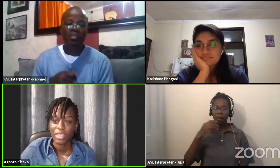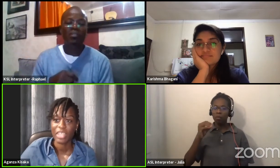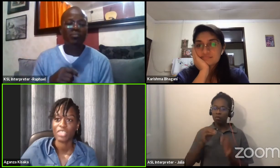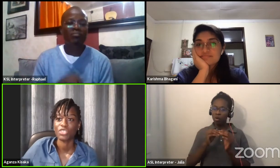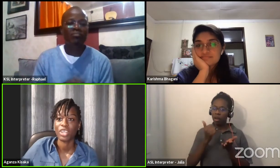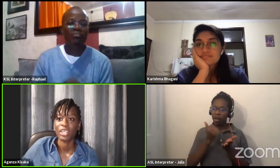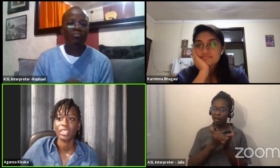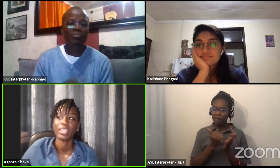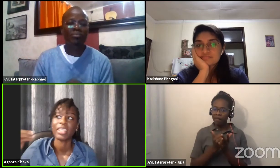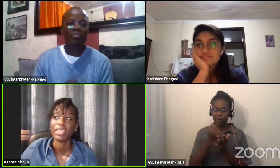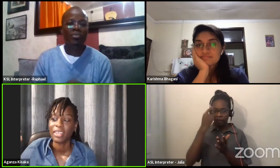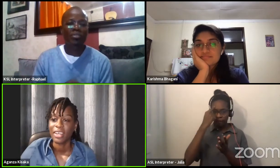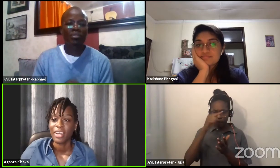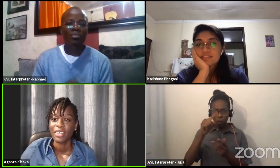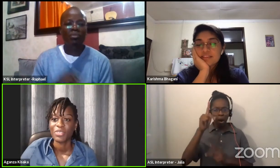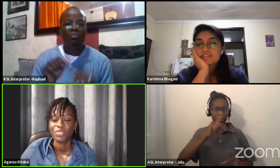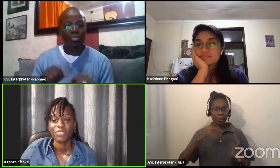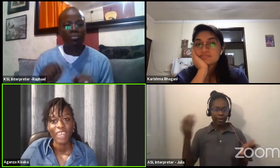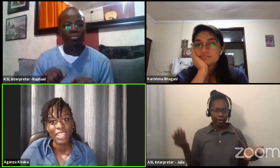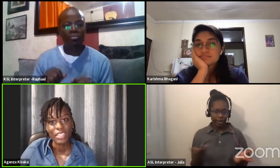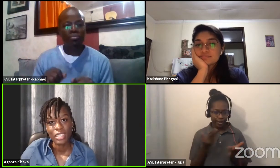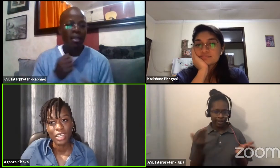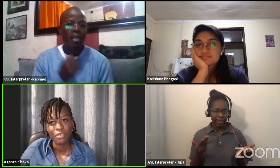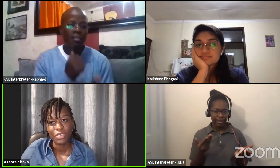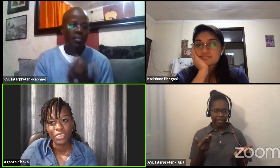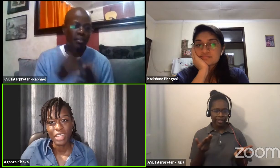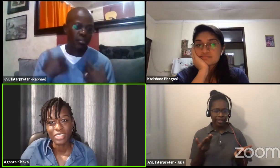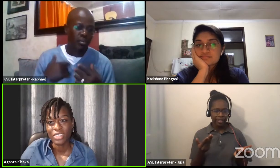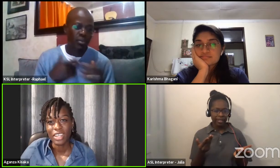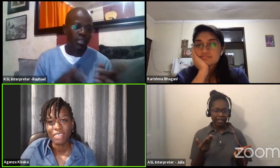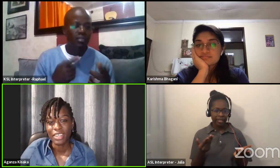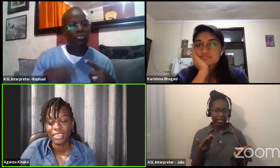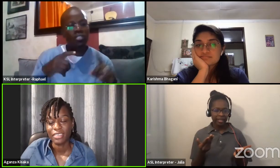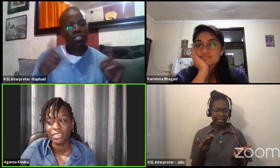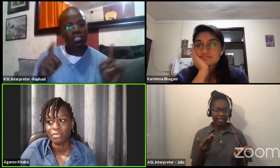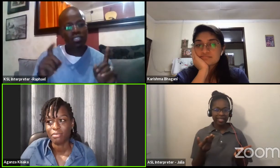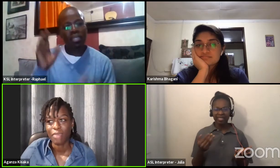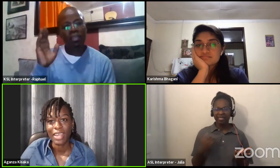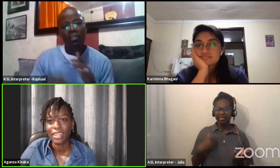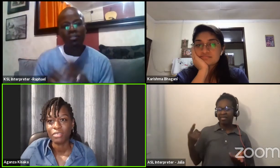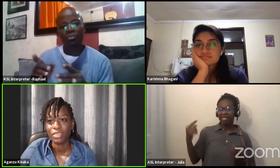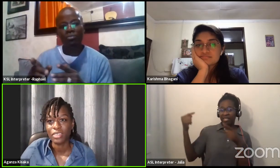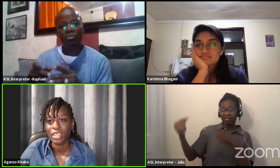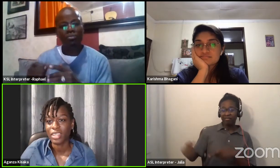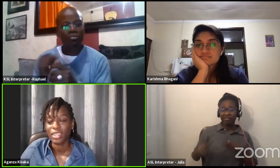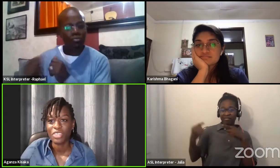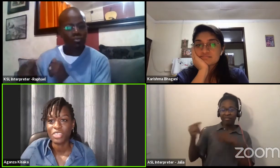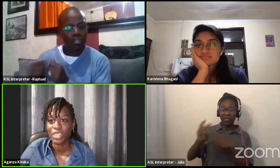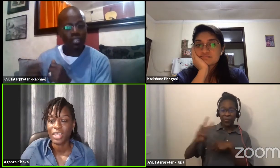but I'm struggling to fight at a level that is not even my level in a country